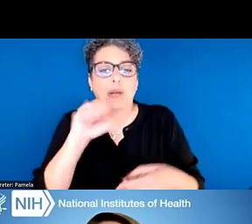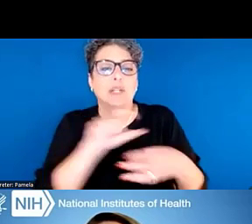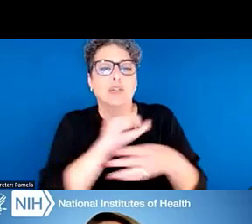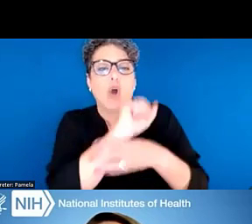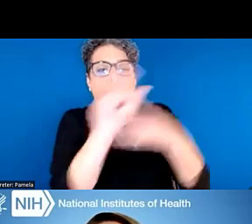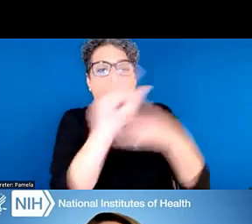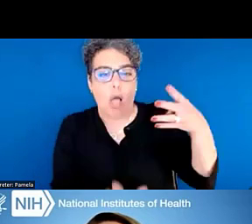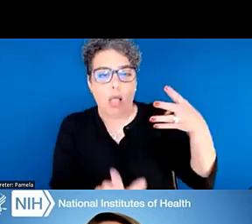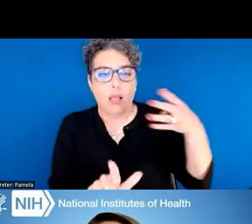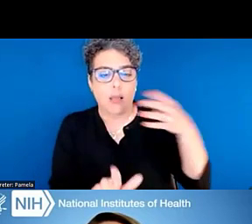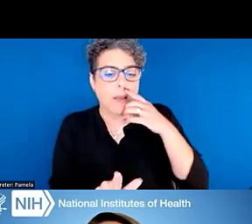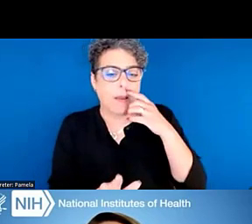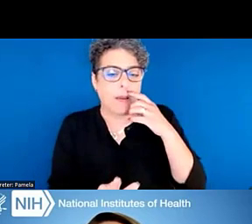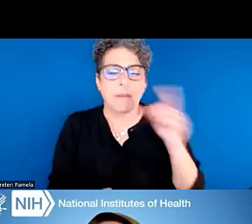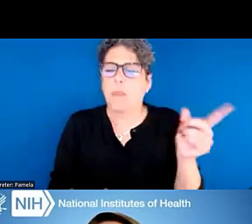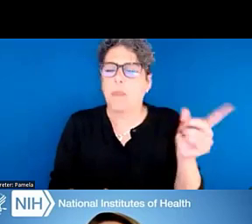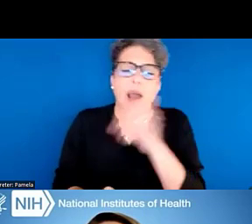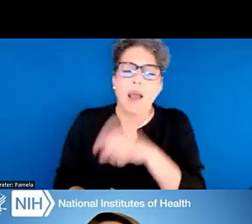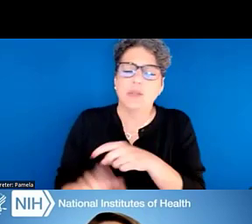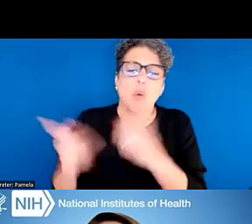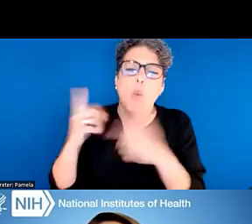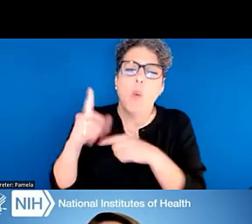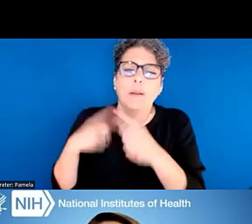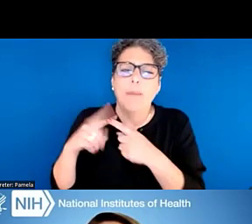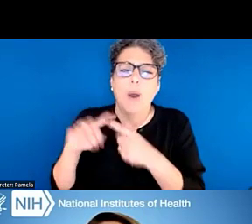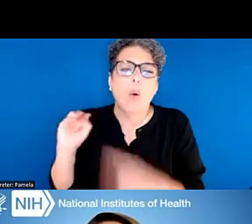Dr. Patricia Valdez: So what about ORI? Is